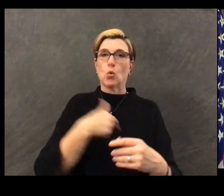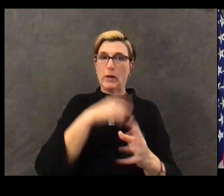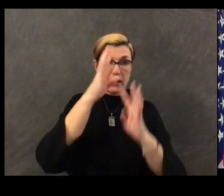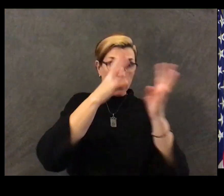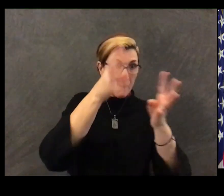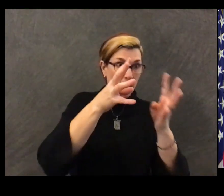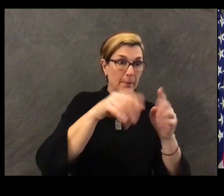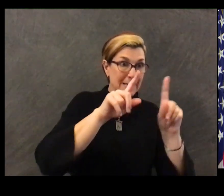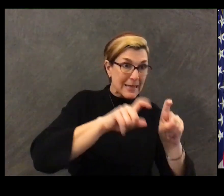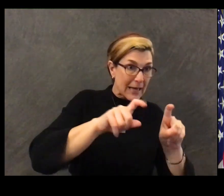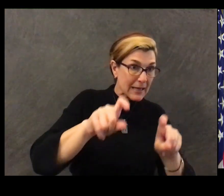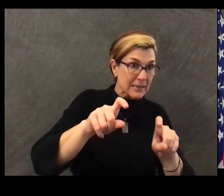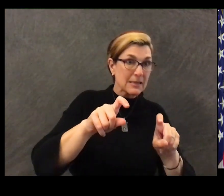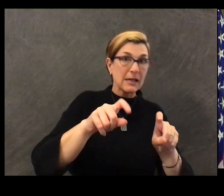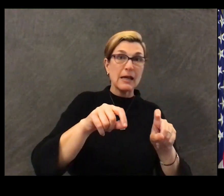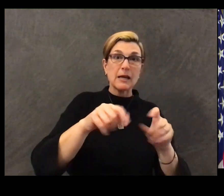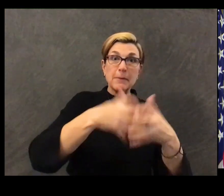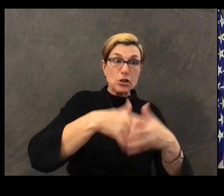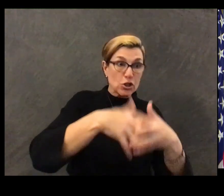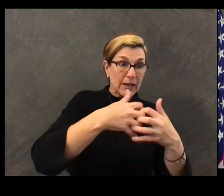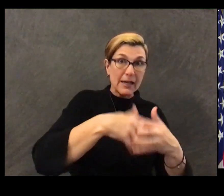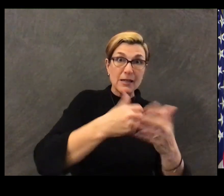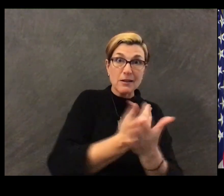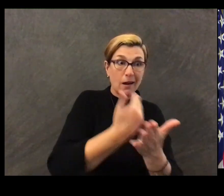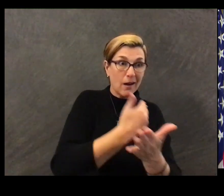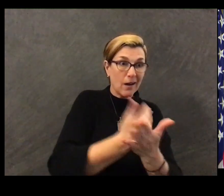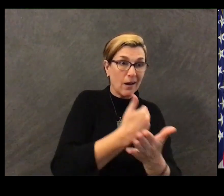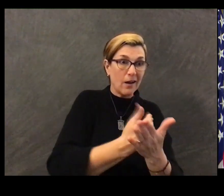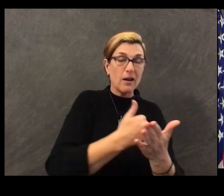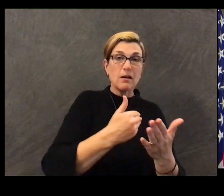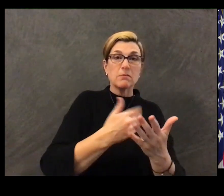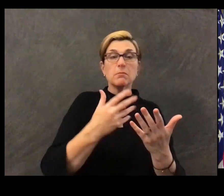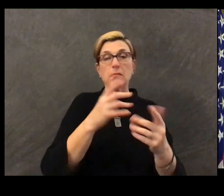apparatus and testing plans that are incredible when you look at the numbers